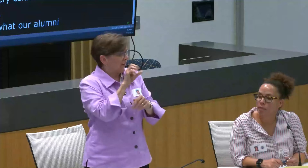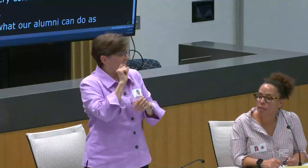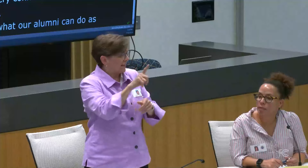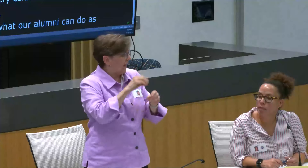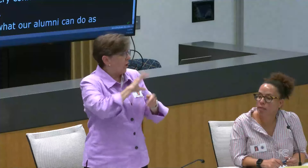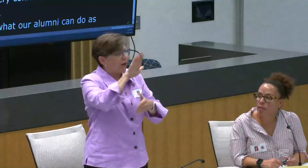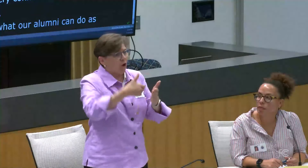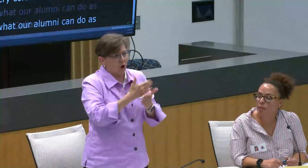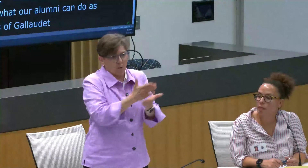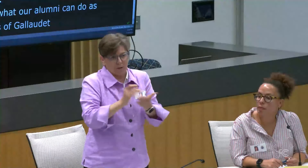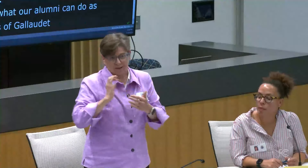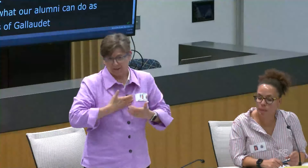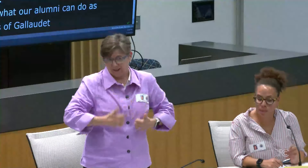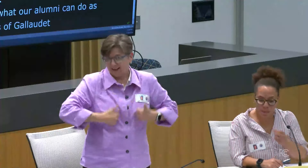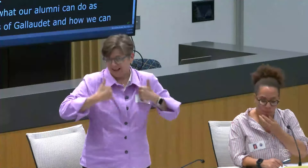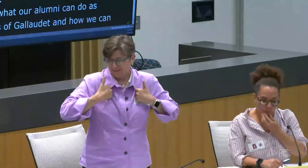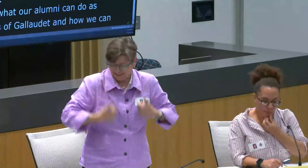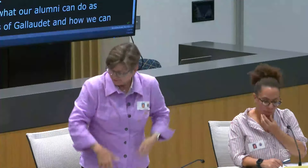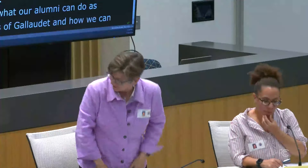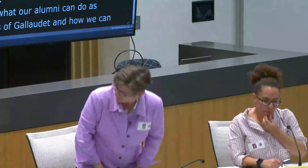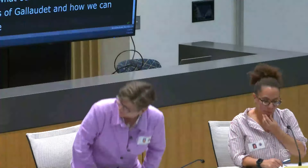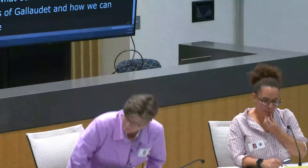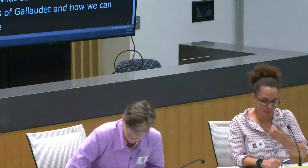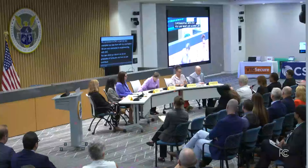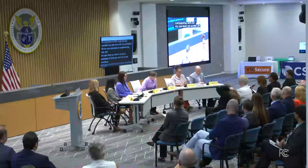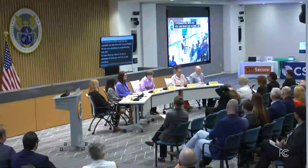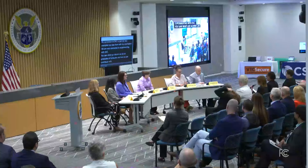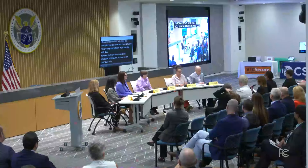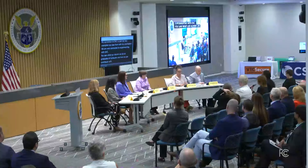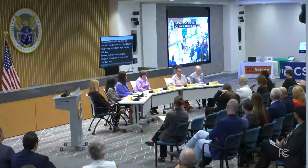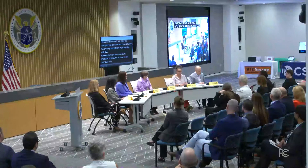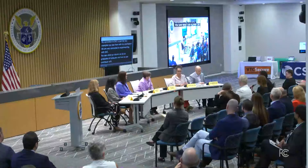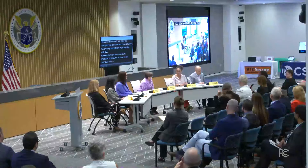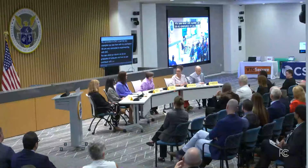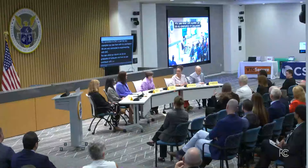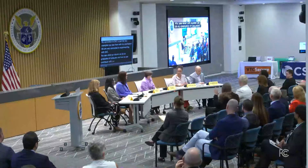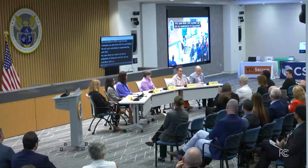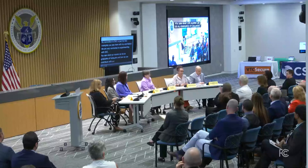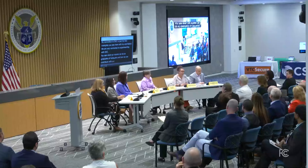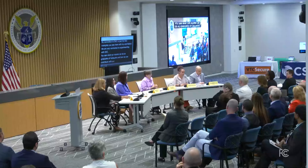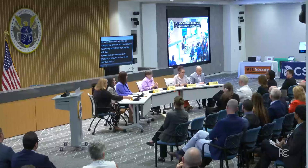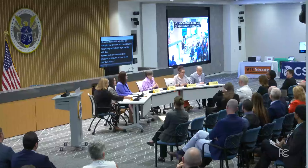WE ARE VERY CONNECTED TO EXPERIMENTING WITH DVC.